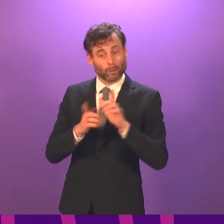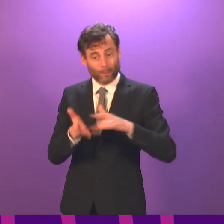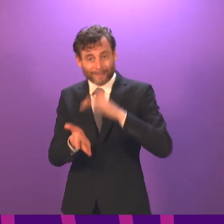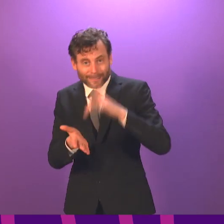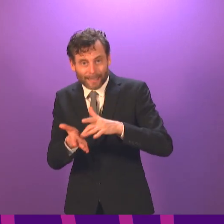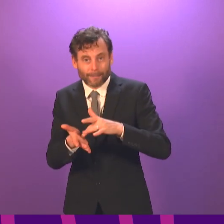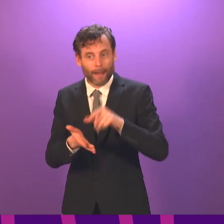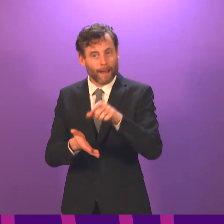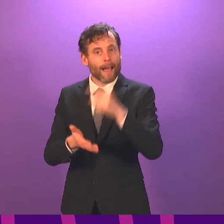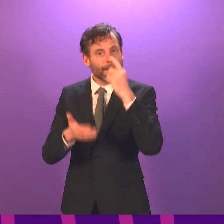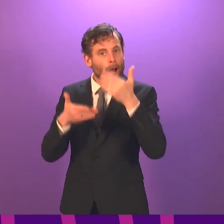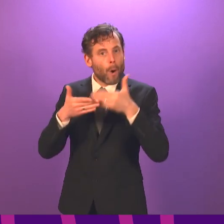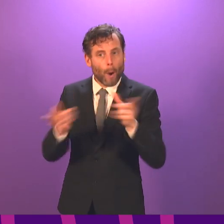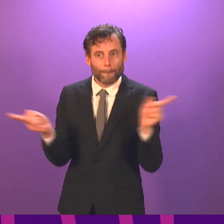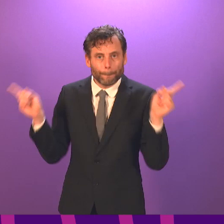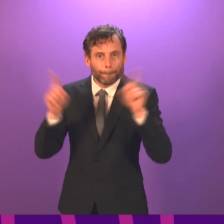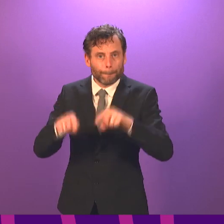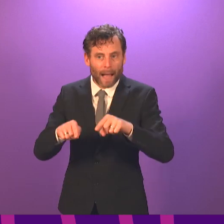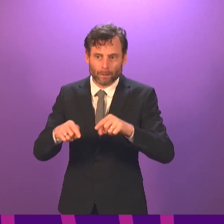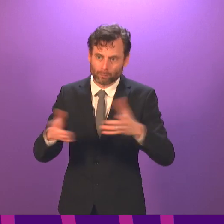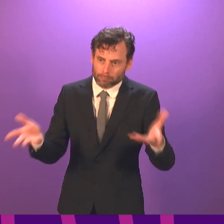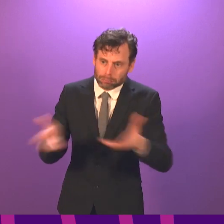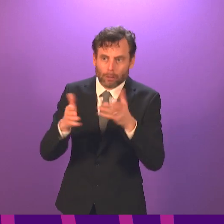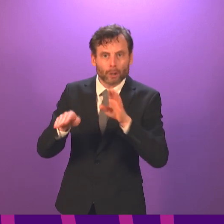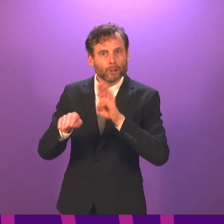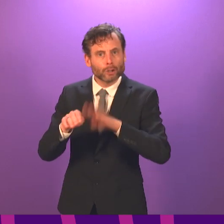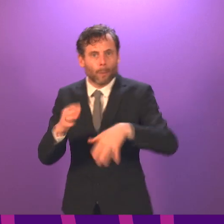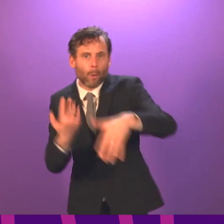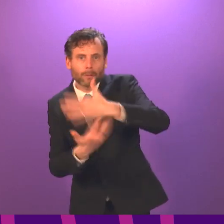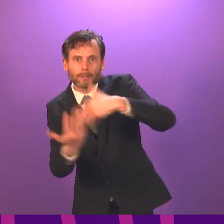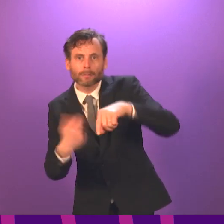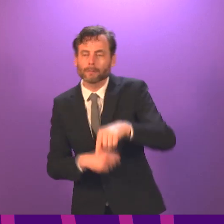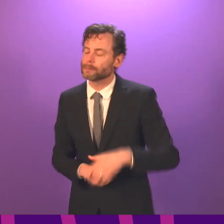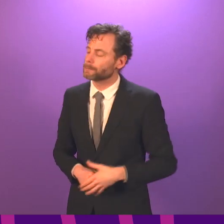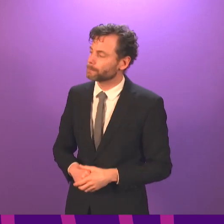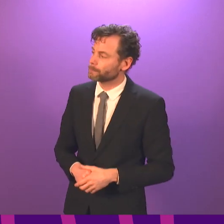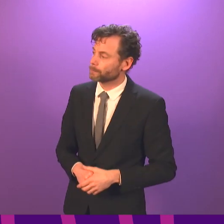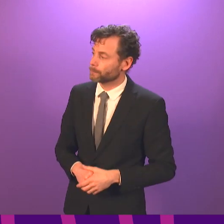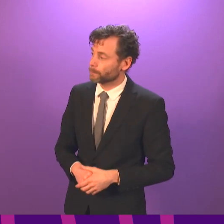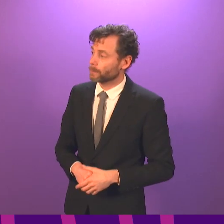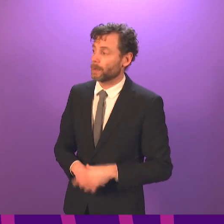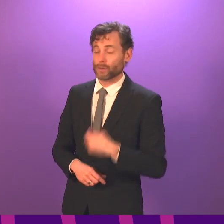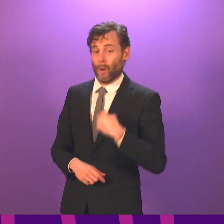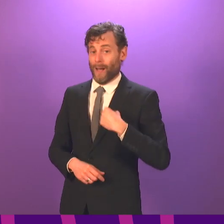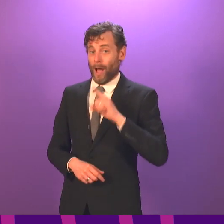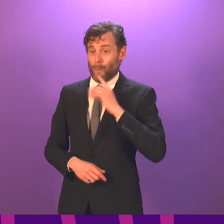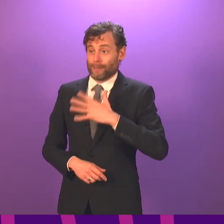games fields facilities on 15 March to allow that to happen? The First Minister: The answer that I want to give—and I think